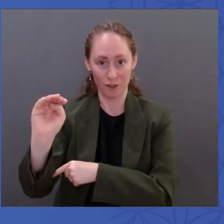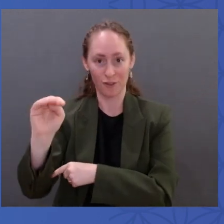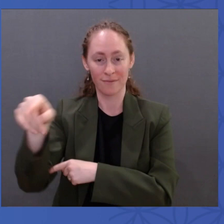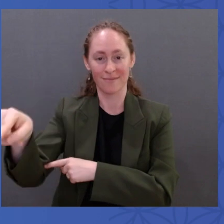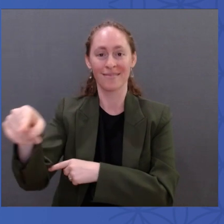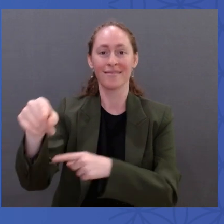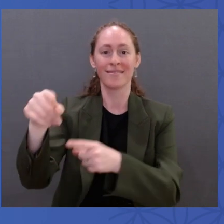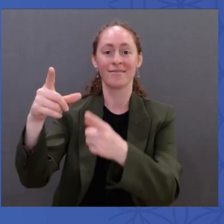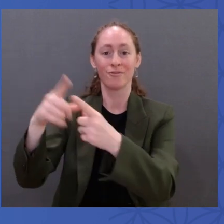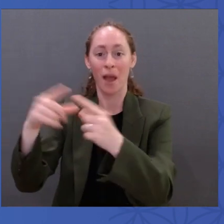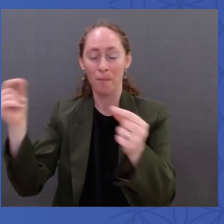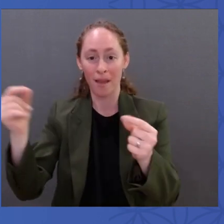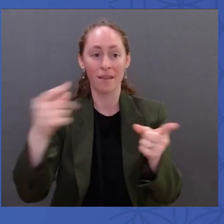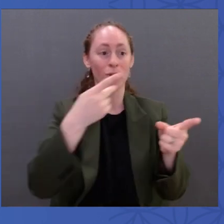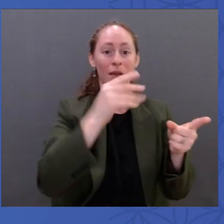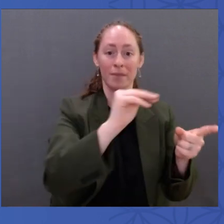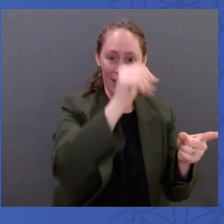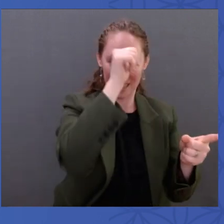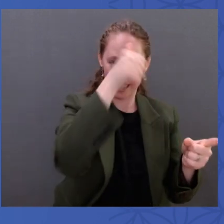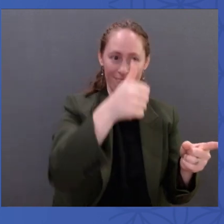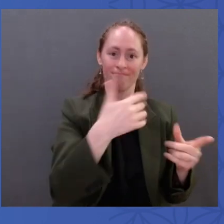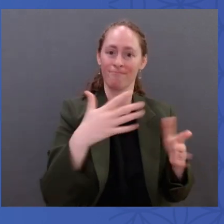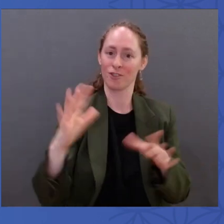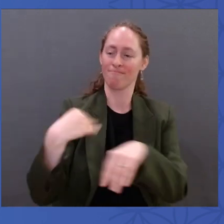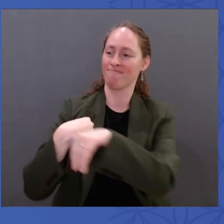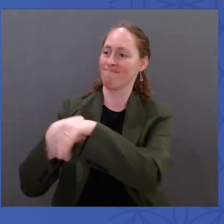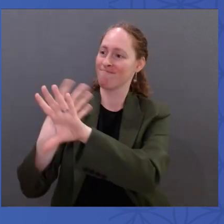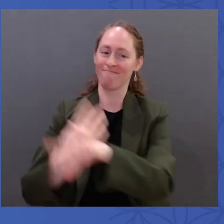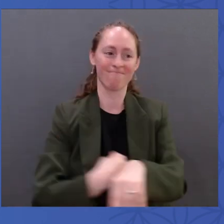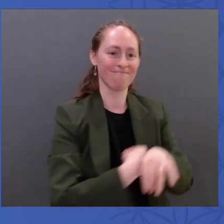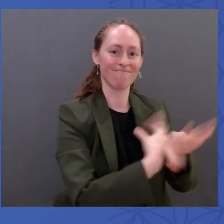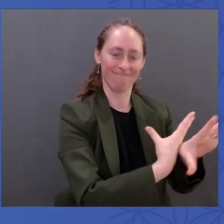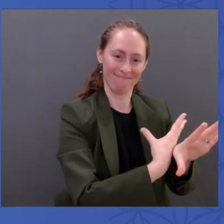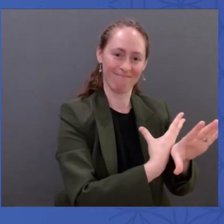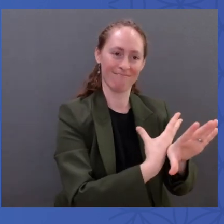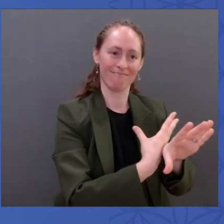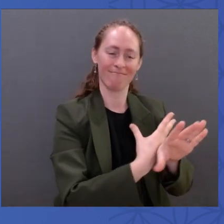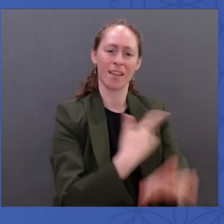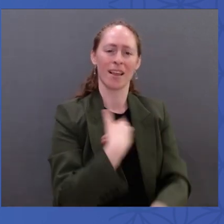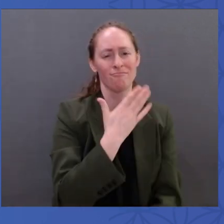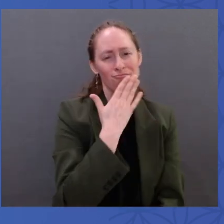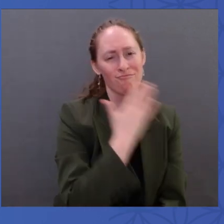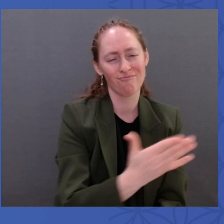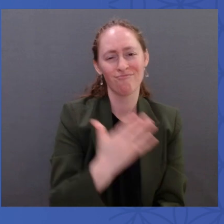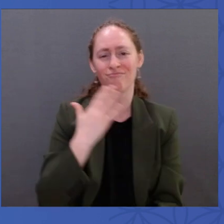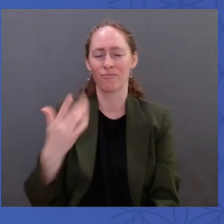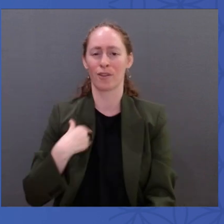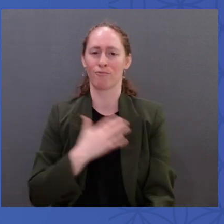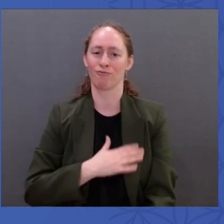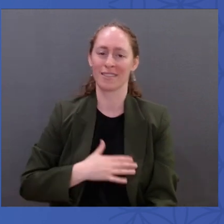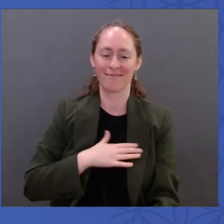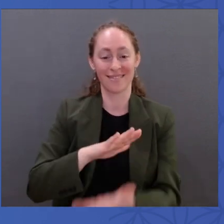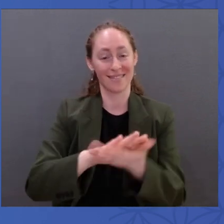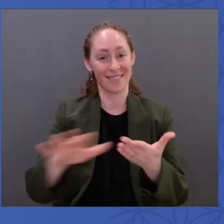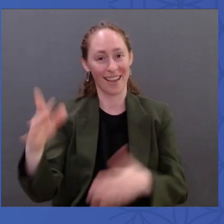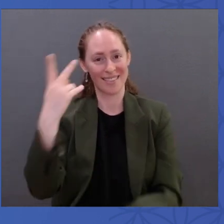It is great to see you virtually. Today's launch of the IPEF is joined by many leaders.